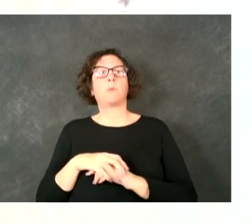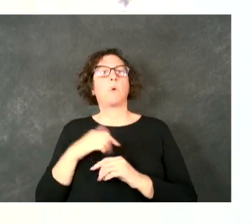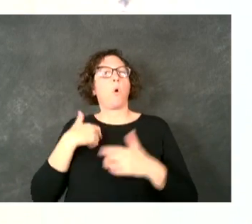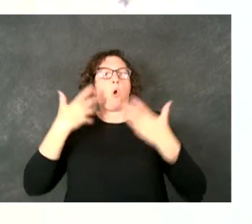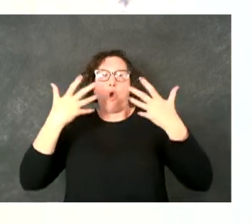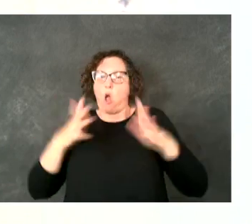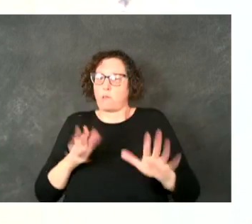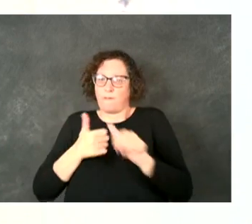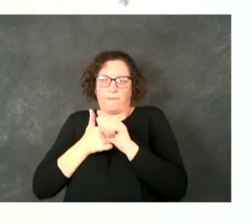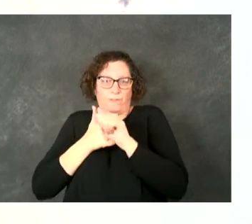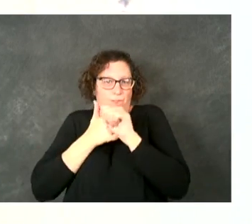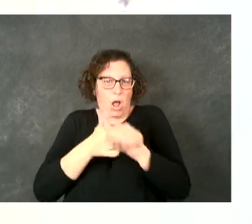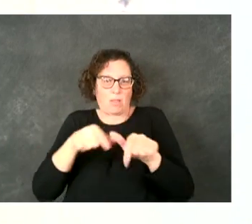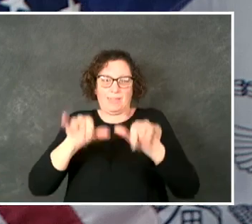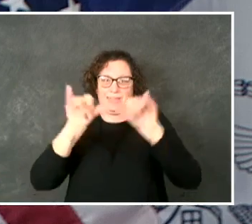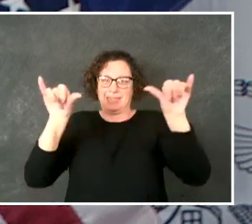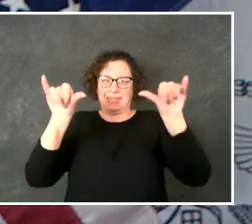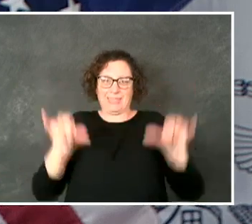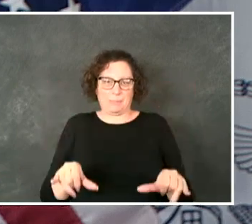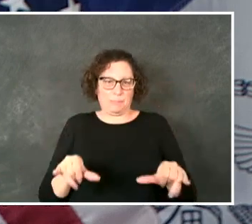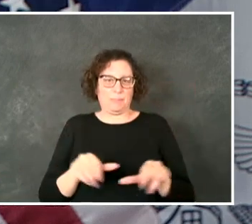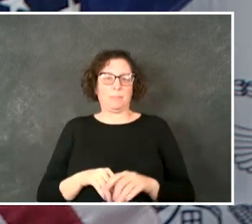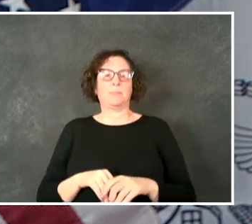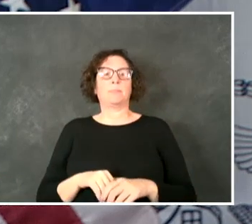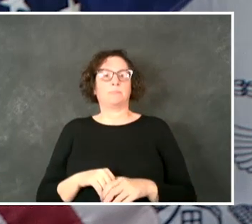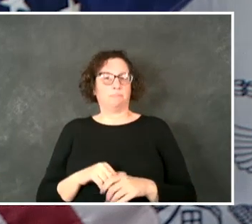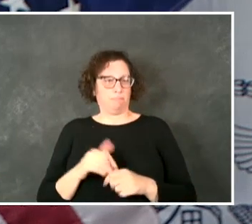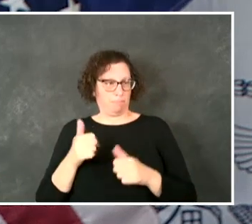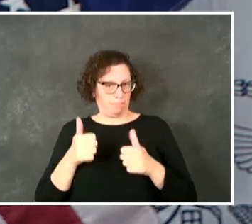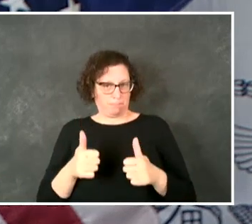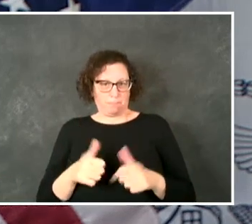SAMPLES THAT WE